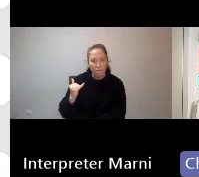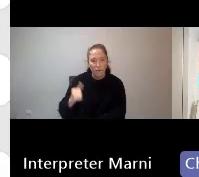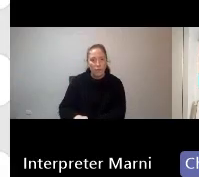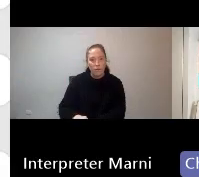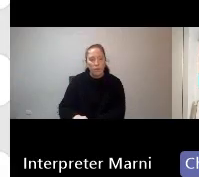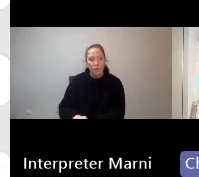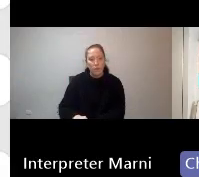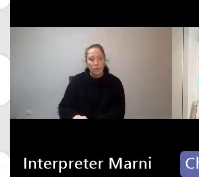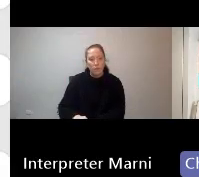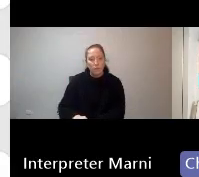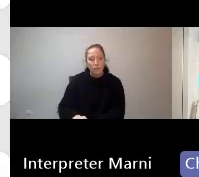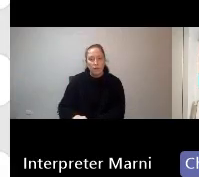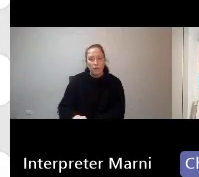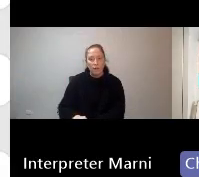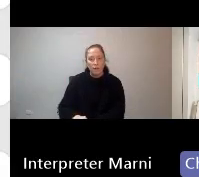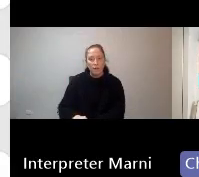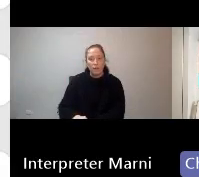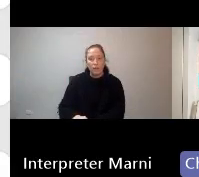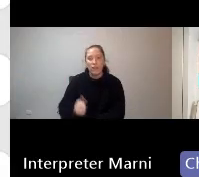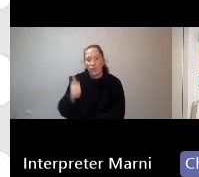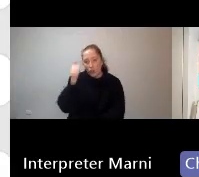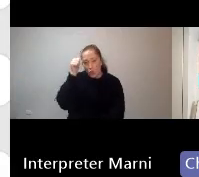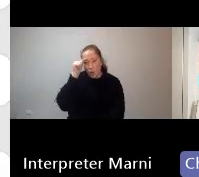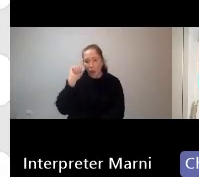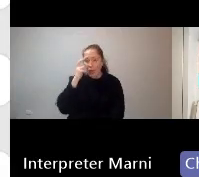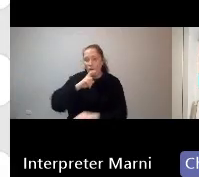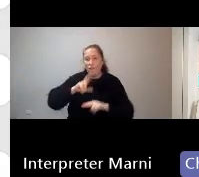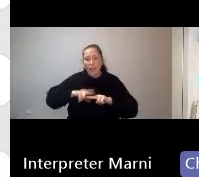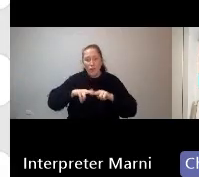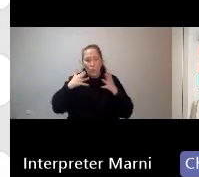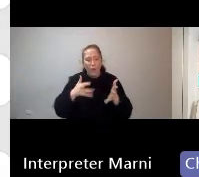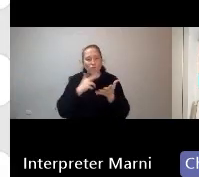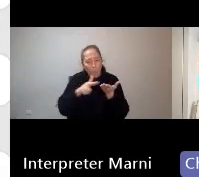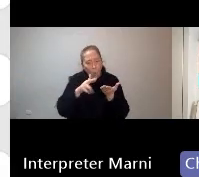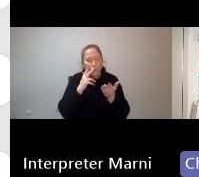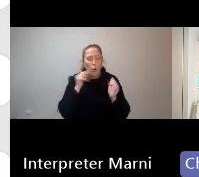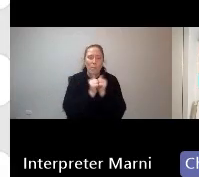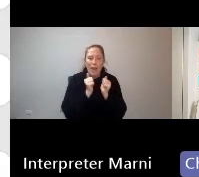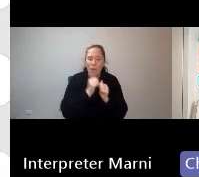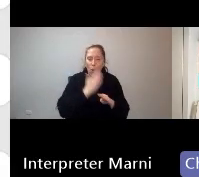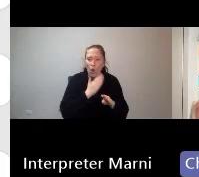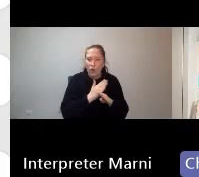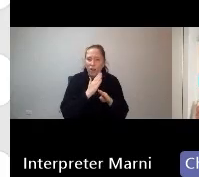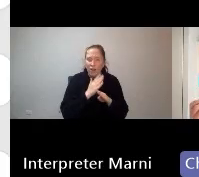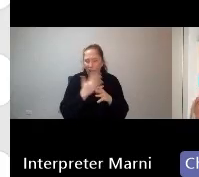not relying on paperwork, secondary reports, and the existence of policies.